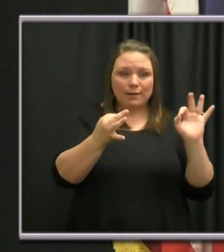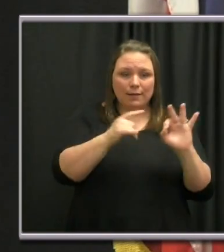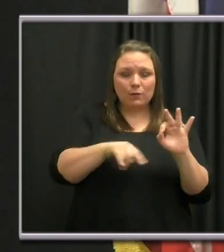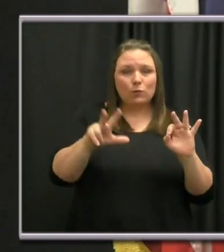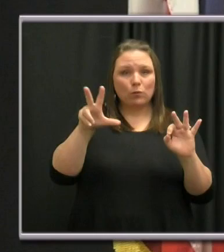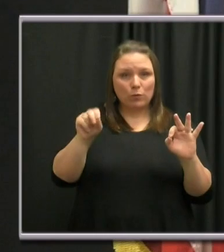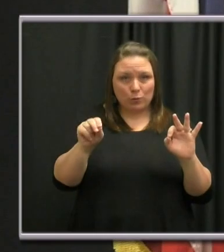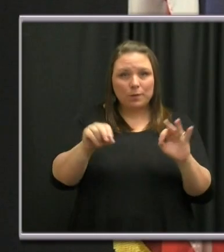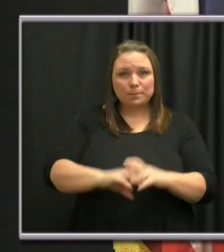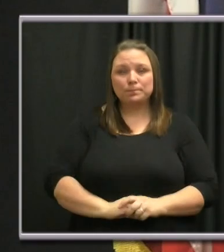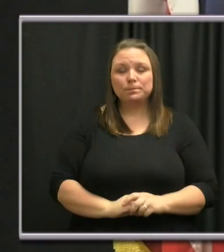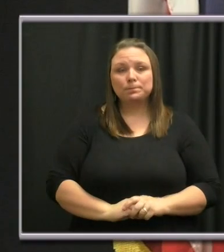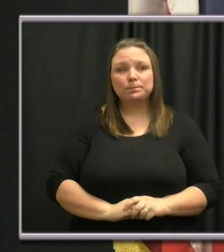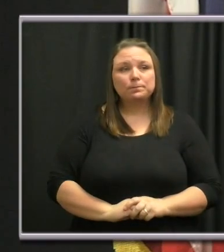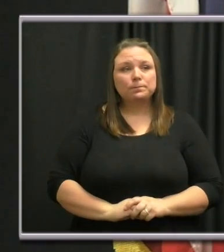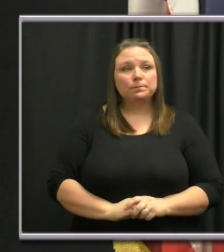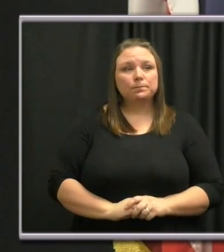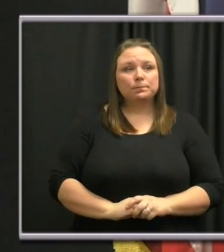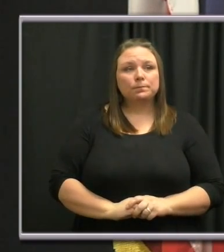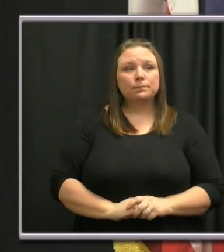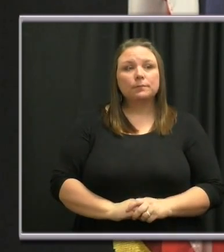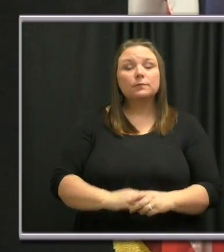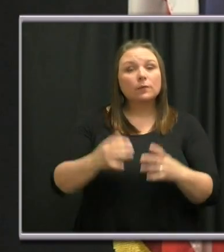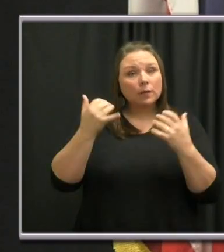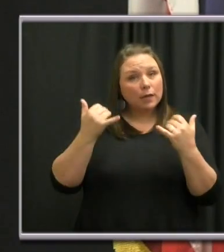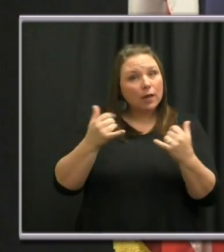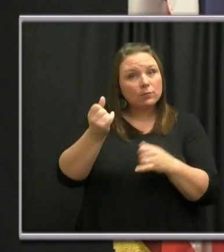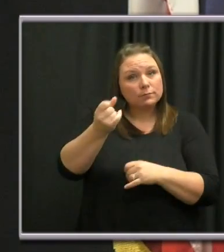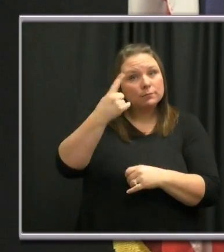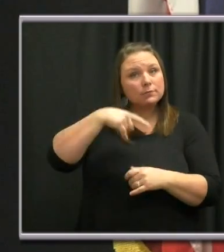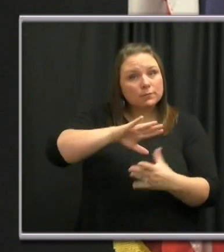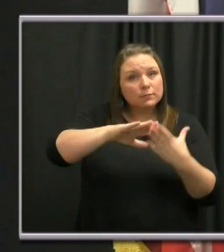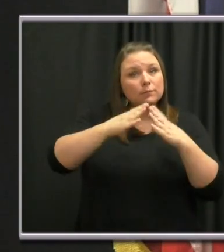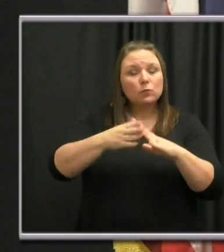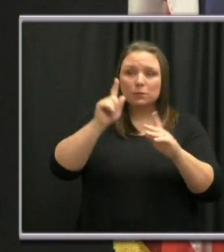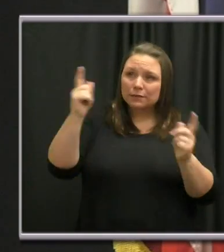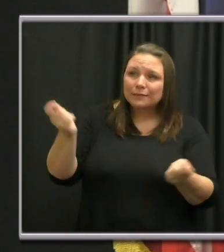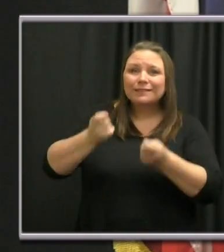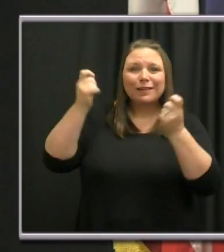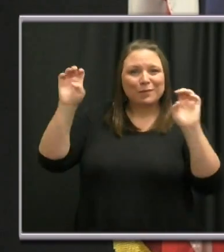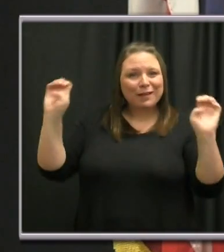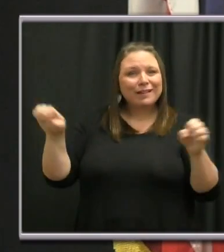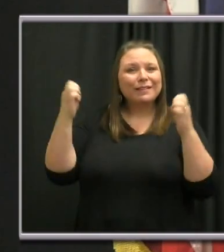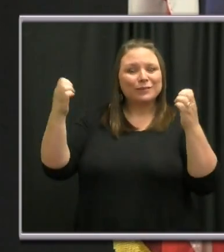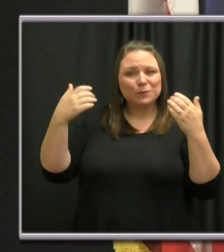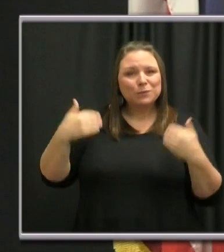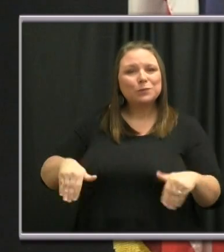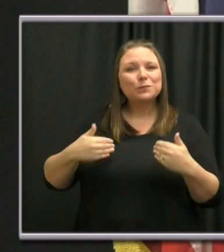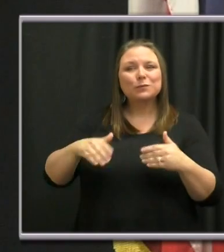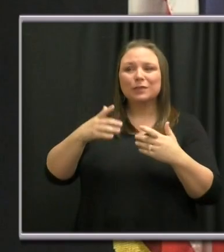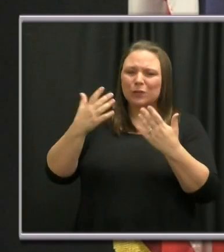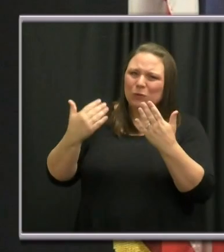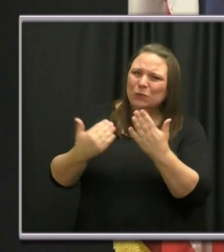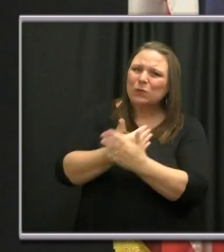PLACE MONDAY THROUGH FRIDAY NINE AM TO THREE THIRTY PM. NOW